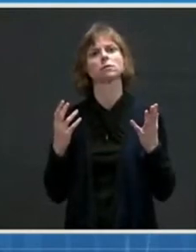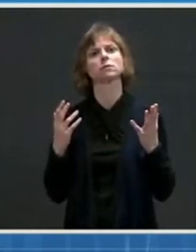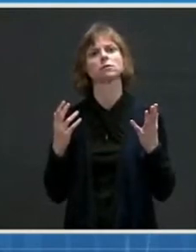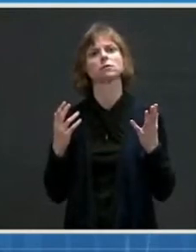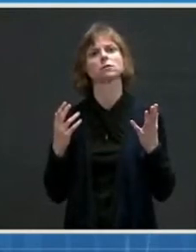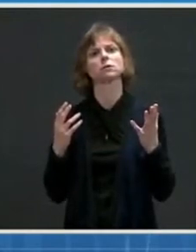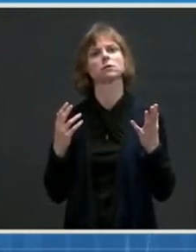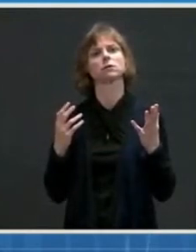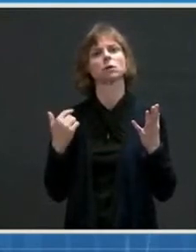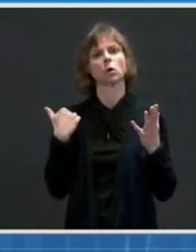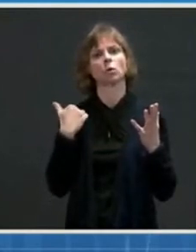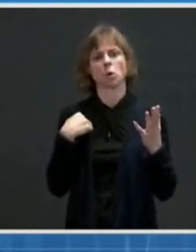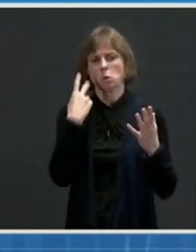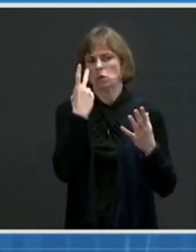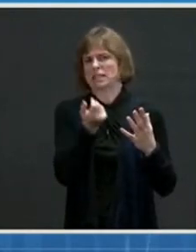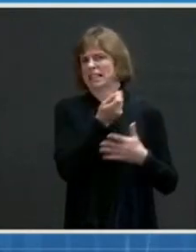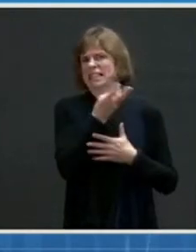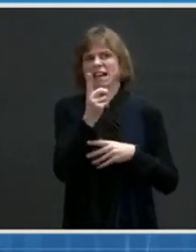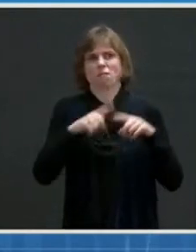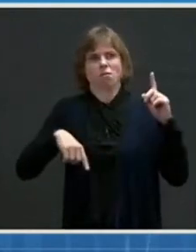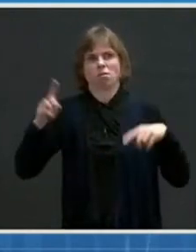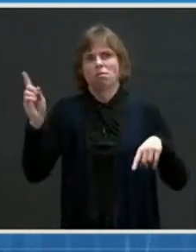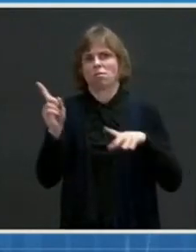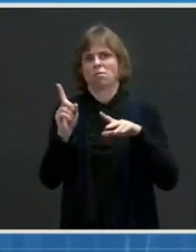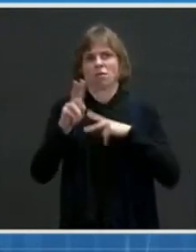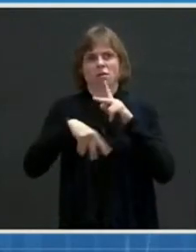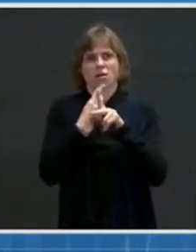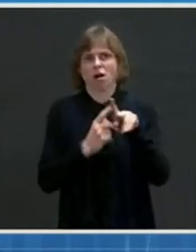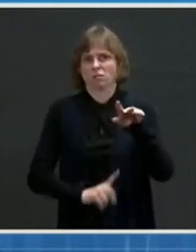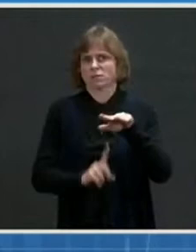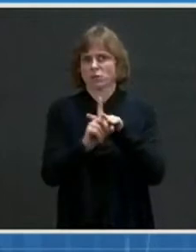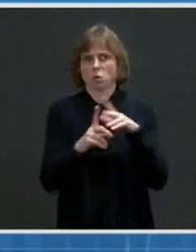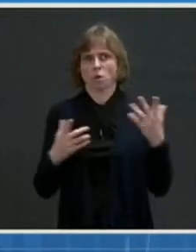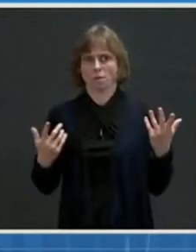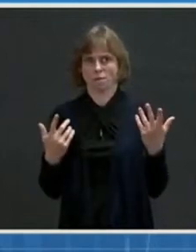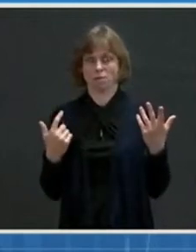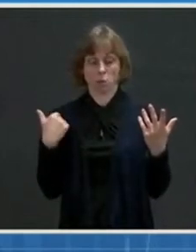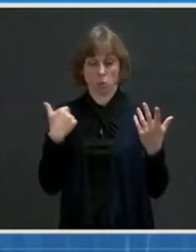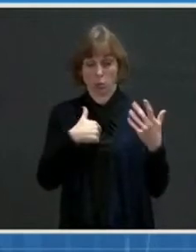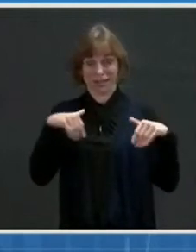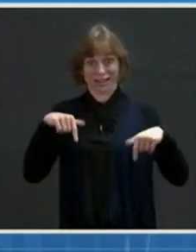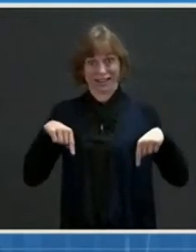THROUGHOUT THE WORLD, THAT THERE WILL BE THE SELECTING OF